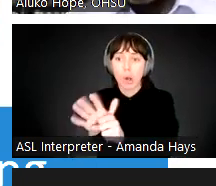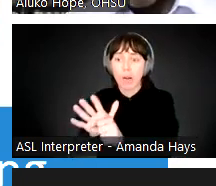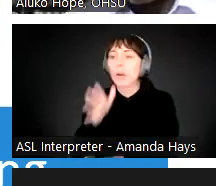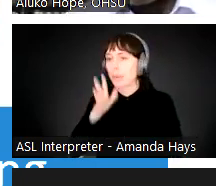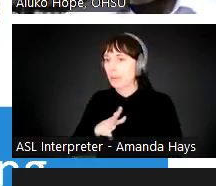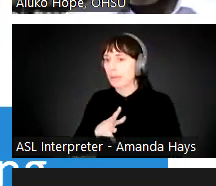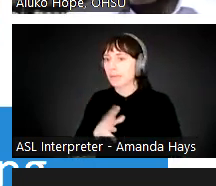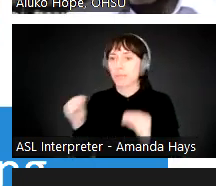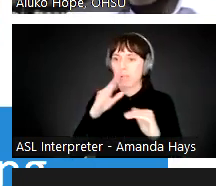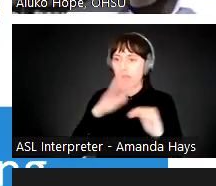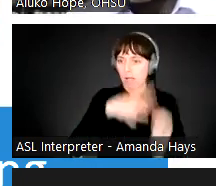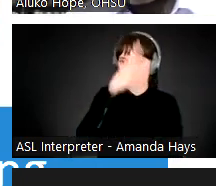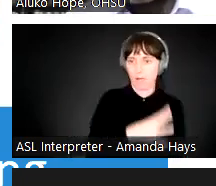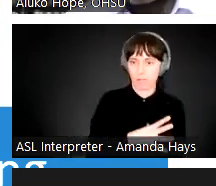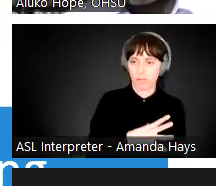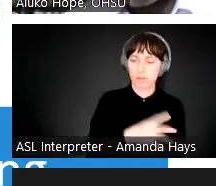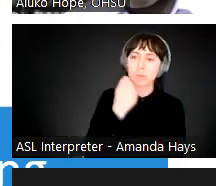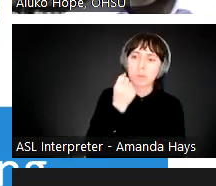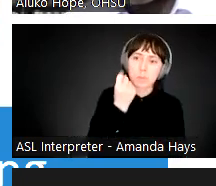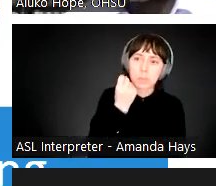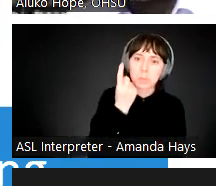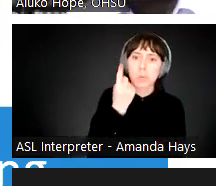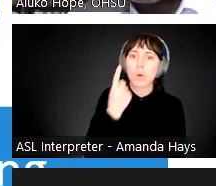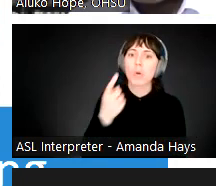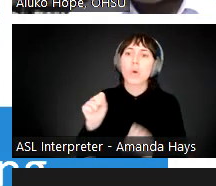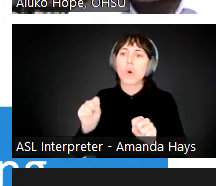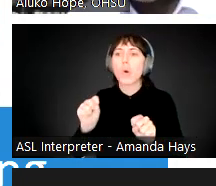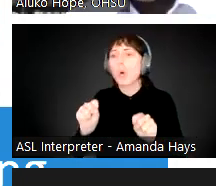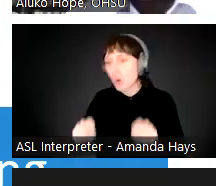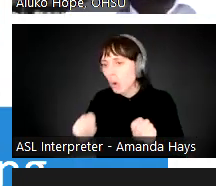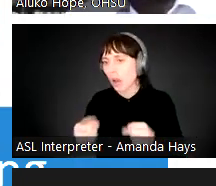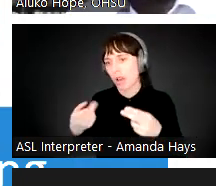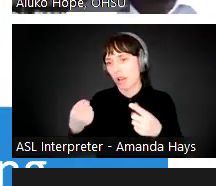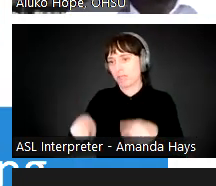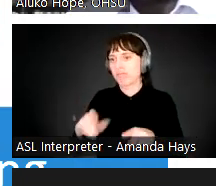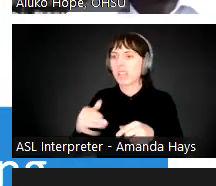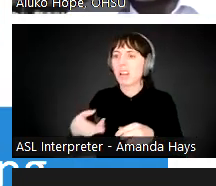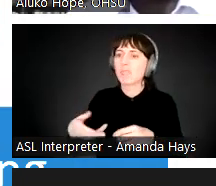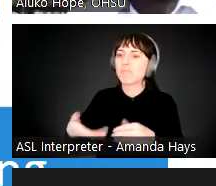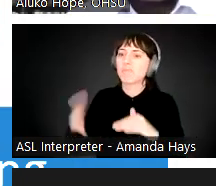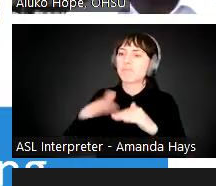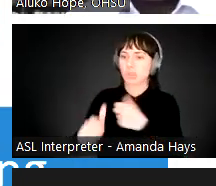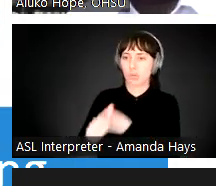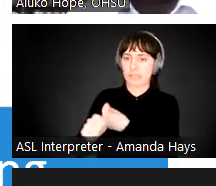important to acknowledge that they might put you at higher risk of developing Long COVID. And then, I think there are the